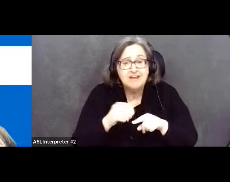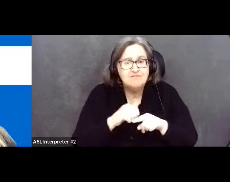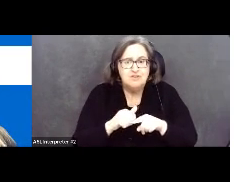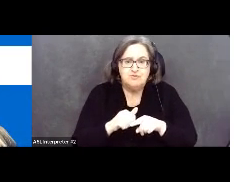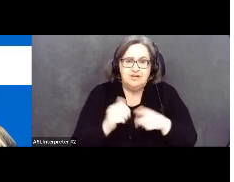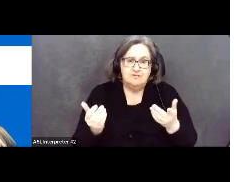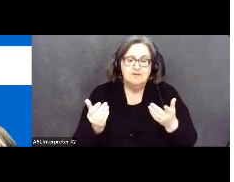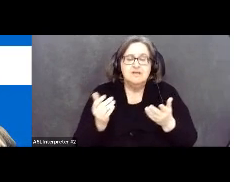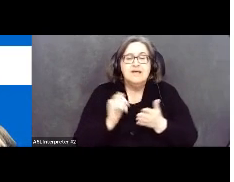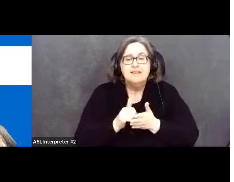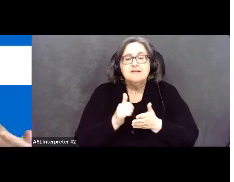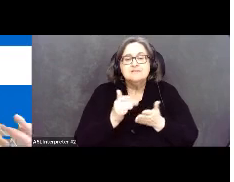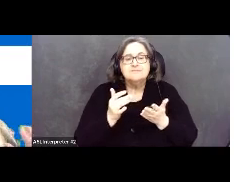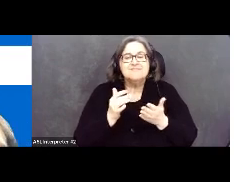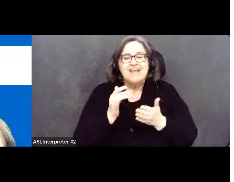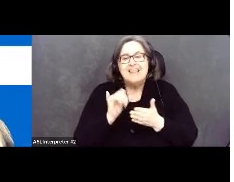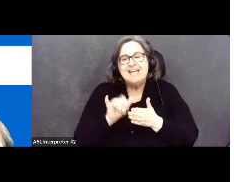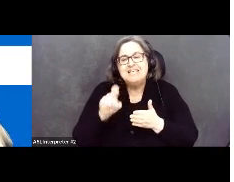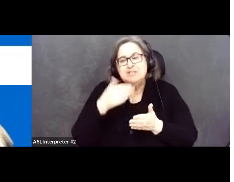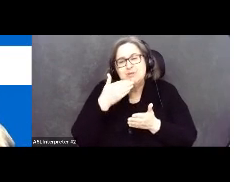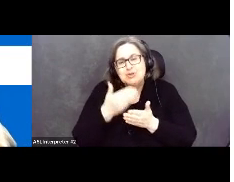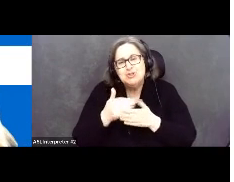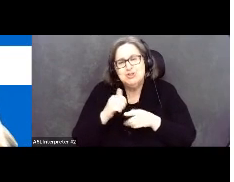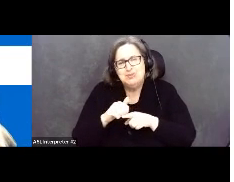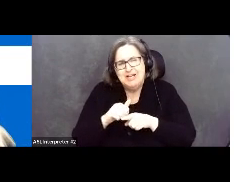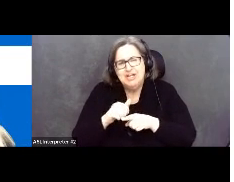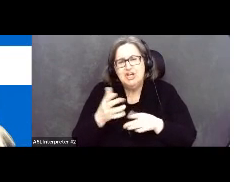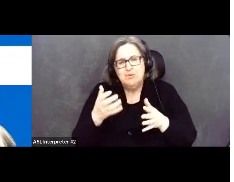That is what it needs to be good training. You want to have solid training.